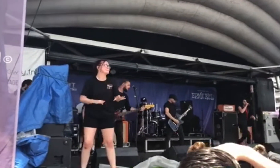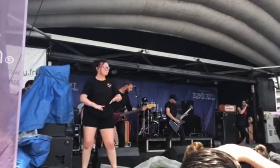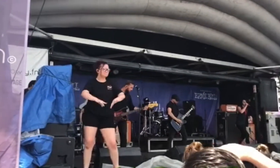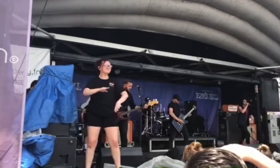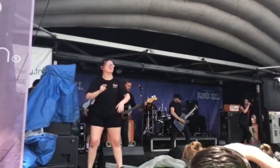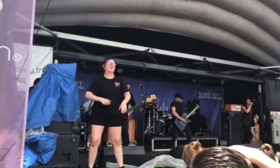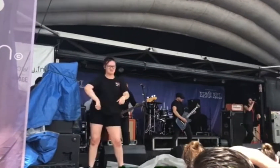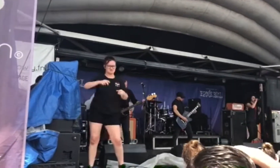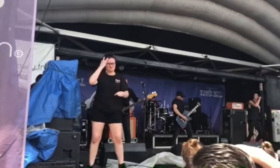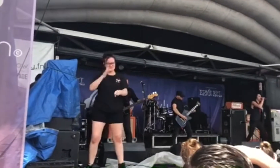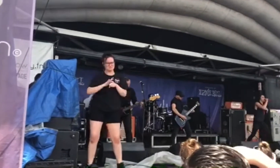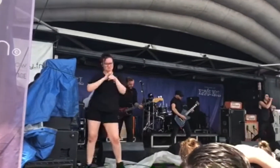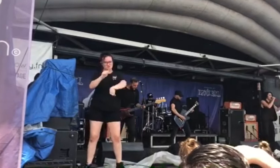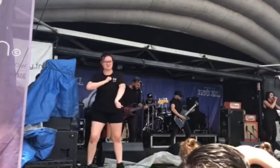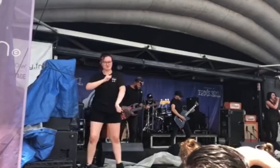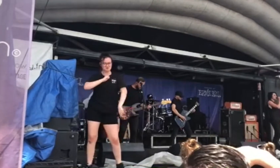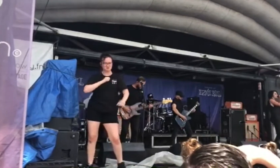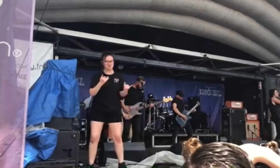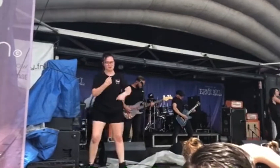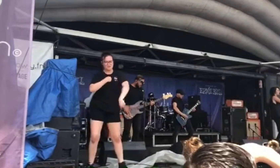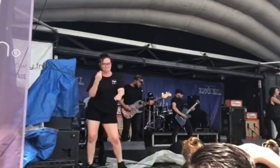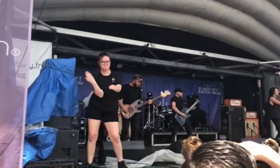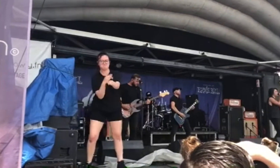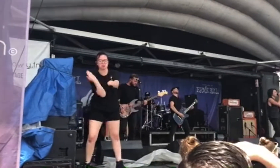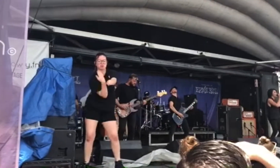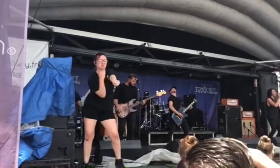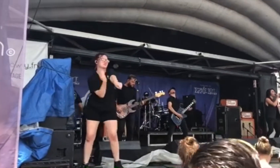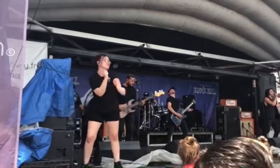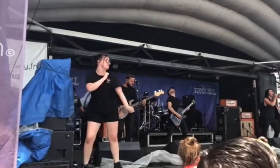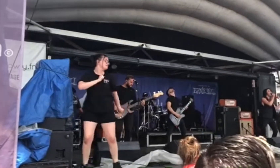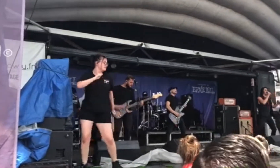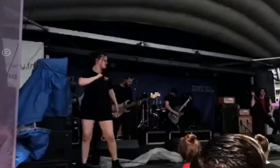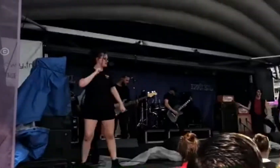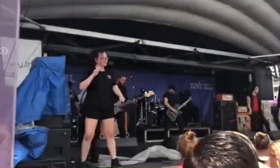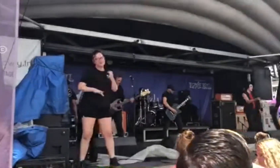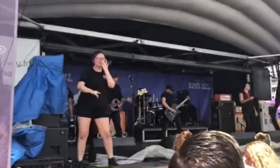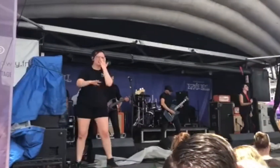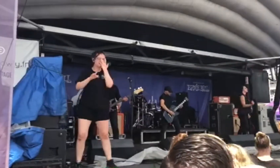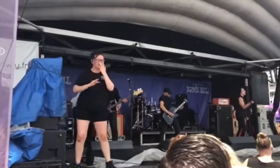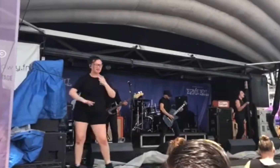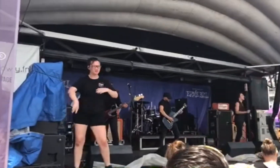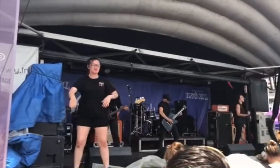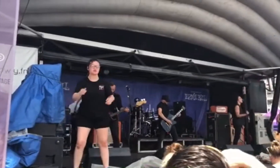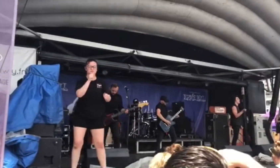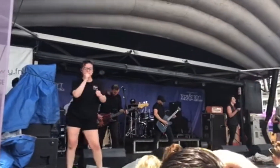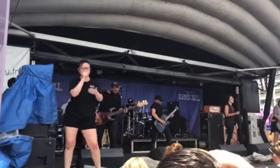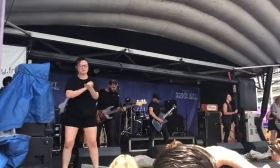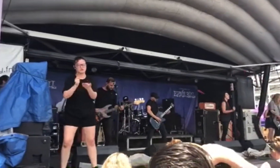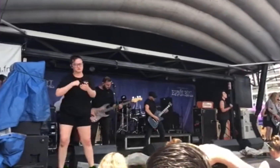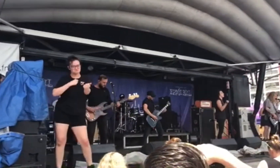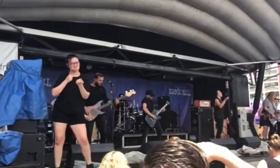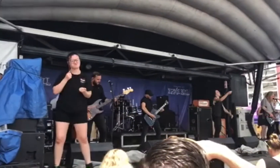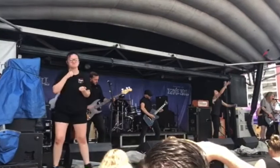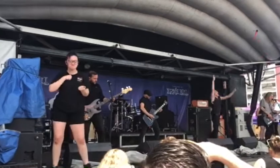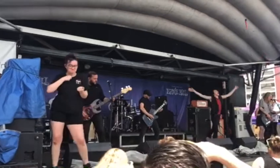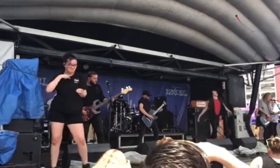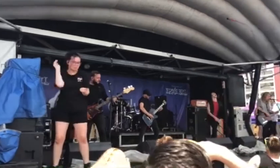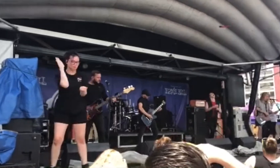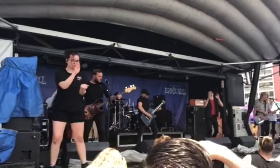I was self-absorbed but I try not to be anymore I put your diary back in your drawer